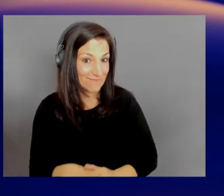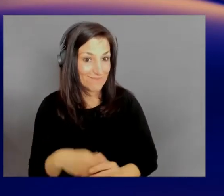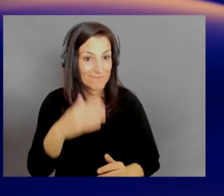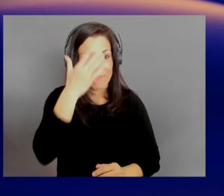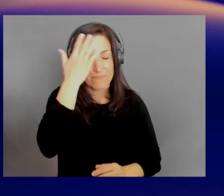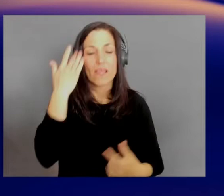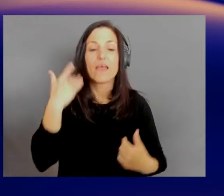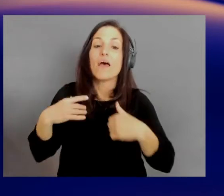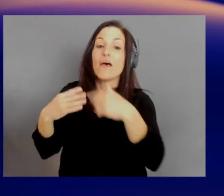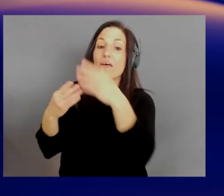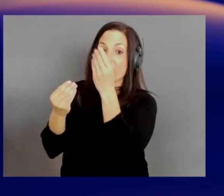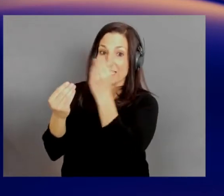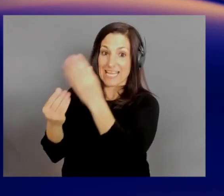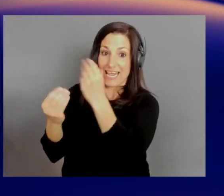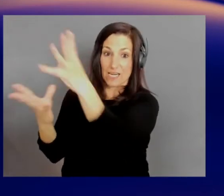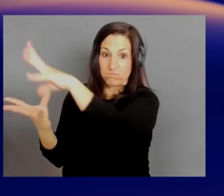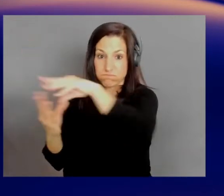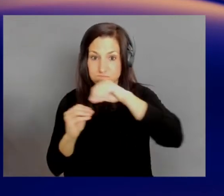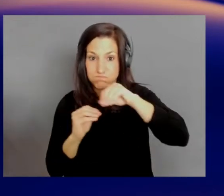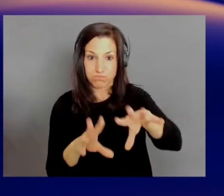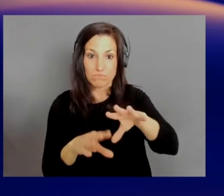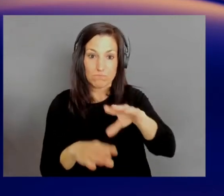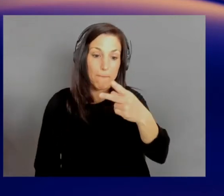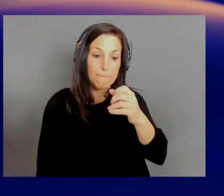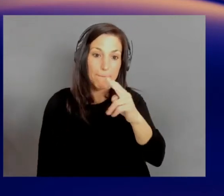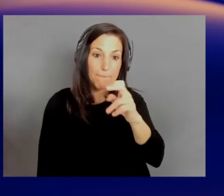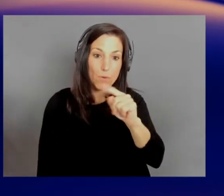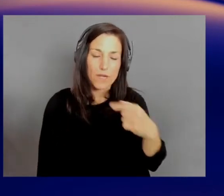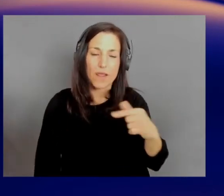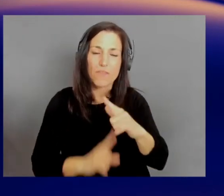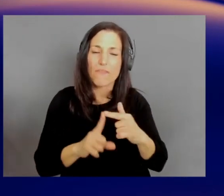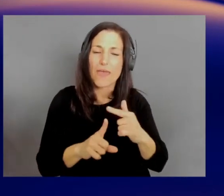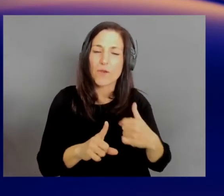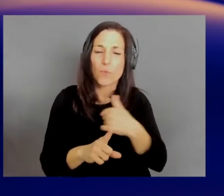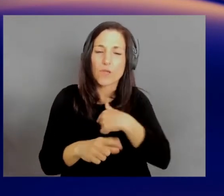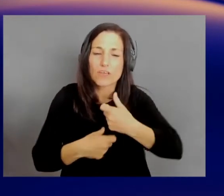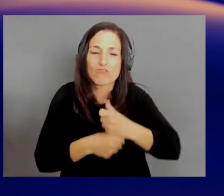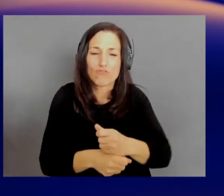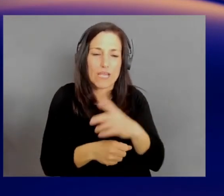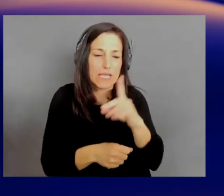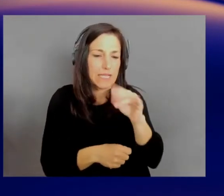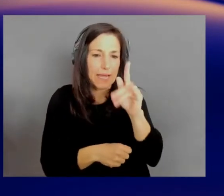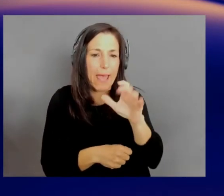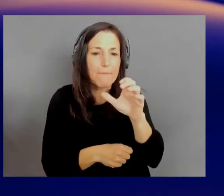we can actually start to create dynamic segments. So Pinpoint has something called attributes.